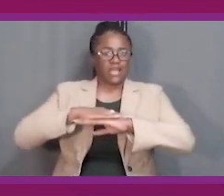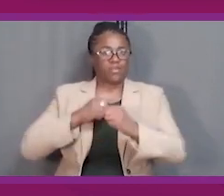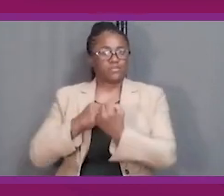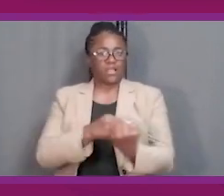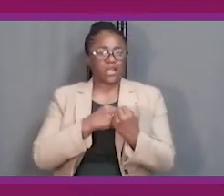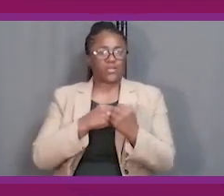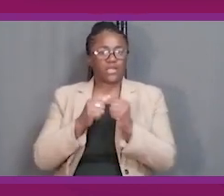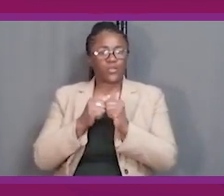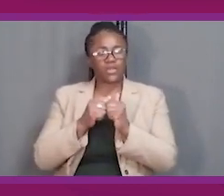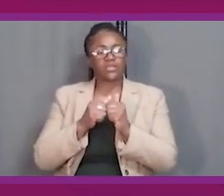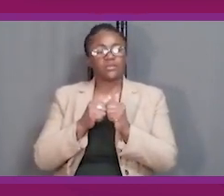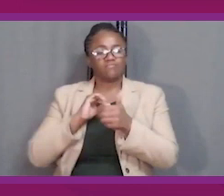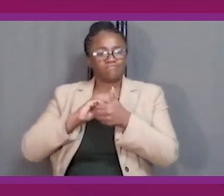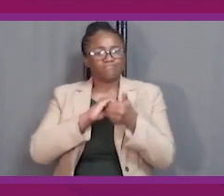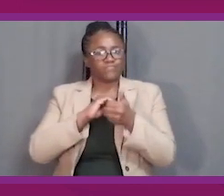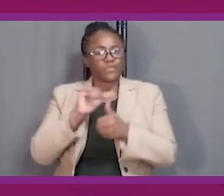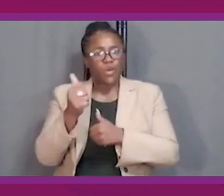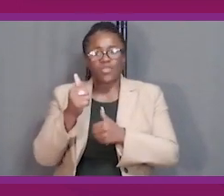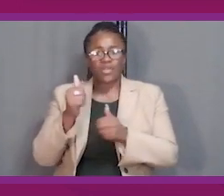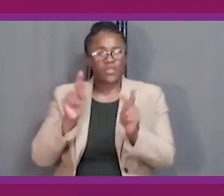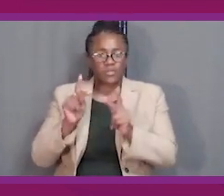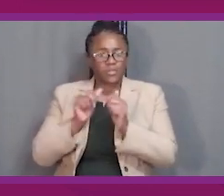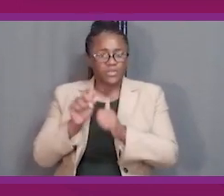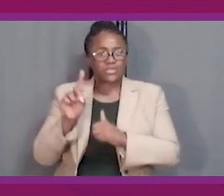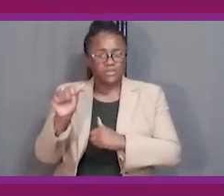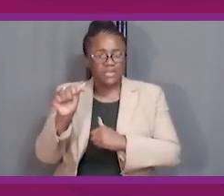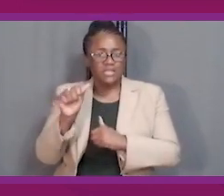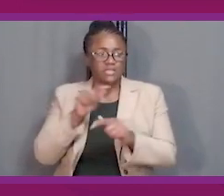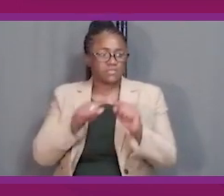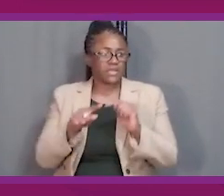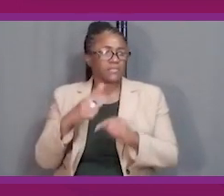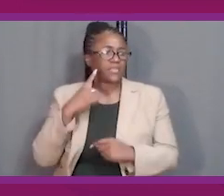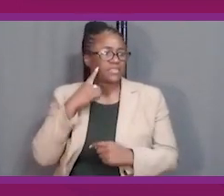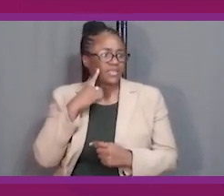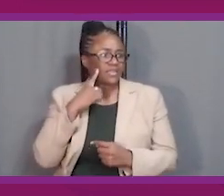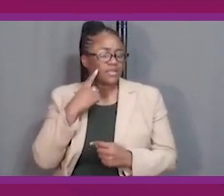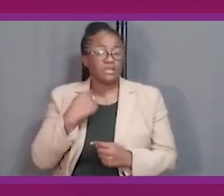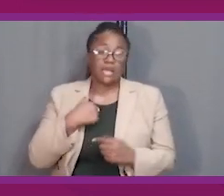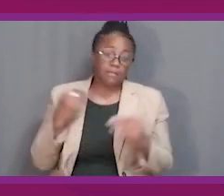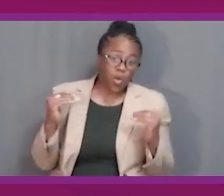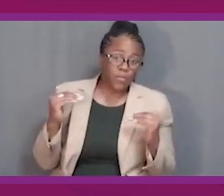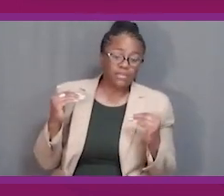I'm hoping that people don't put all their eggs, so to speak, in that basket. It's one tool and